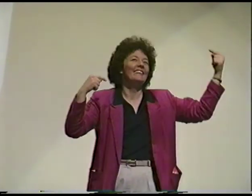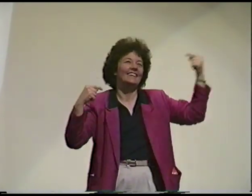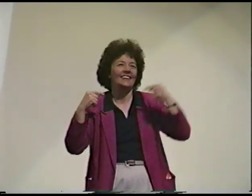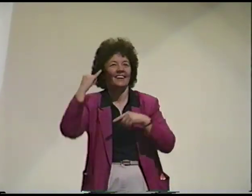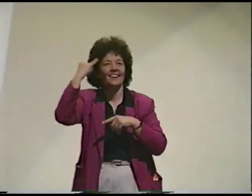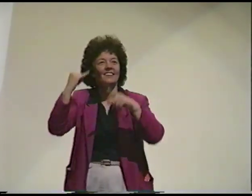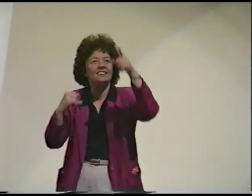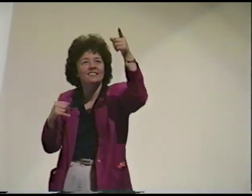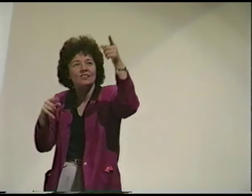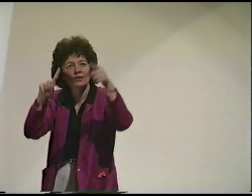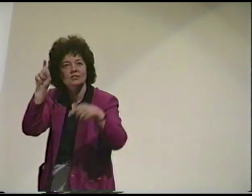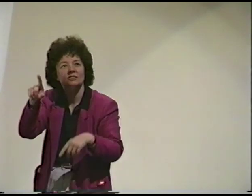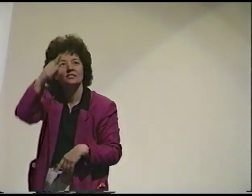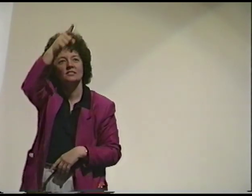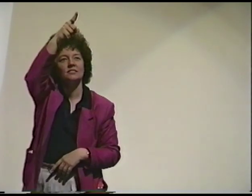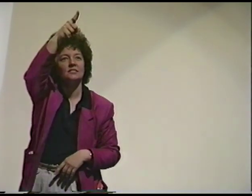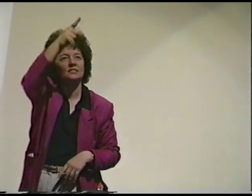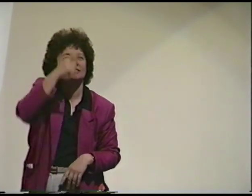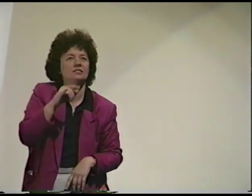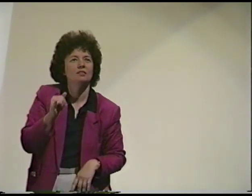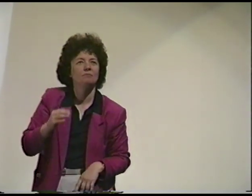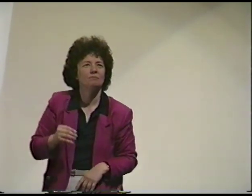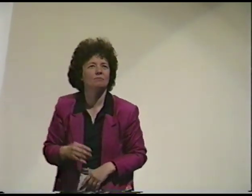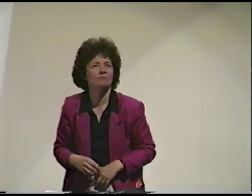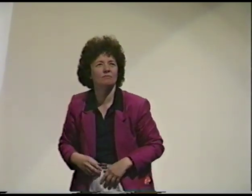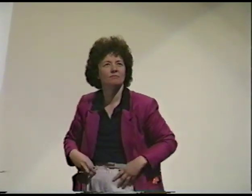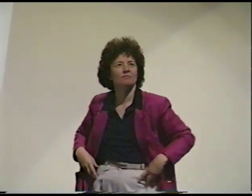Both are coming from either direction. And do you have a question?